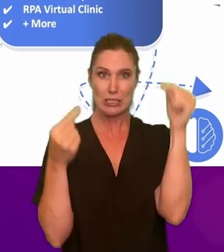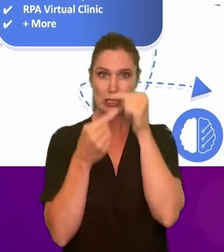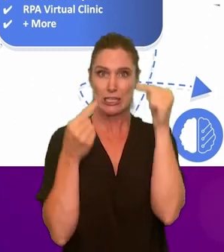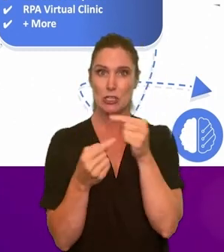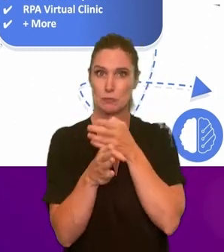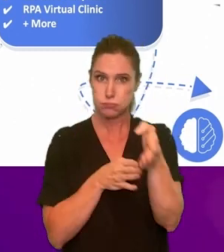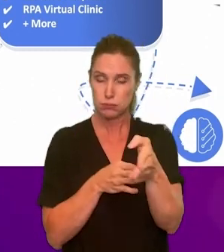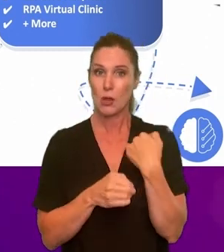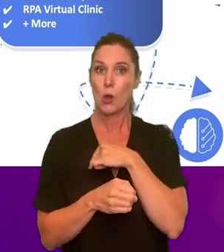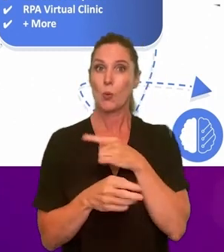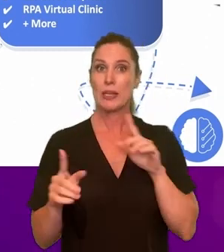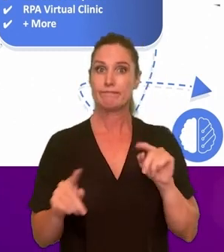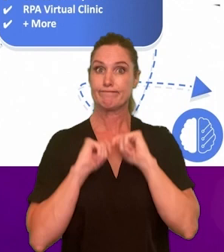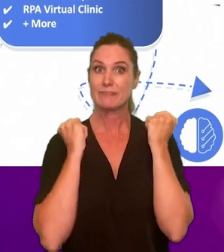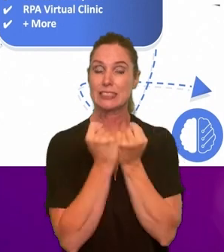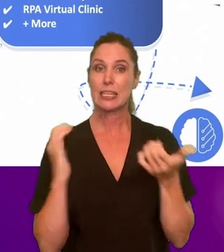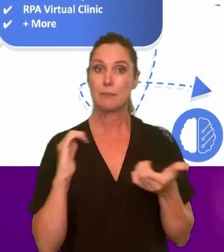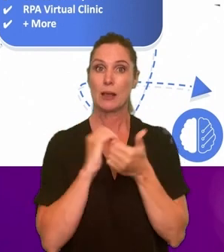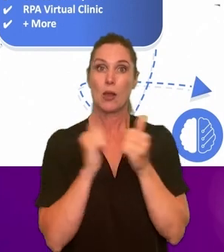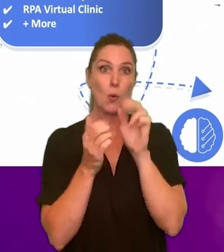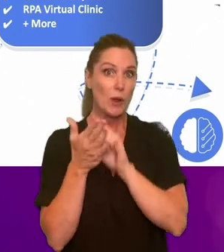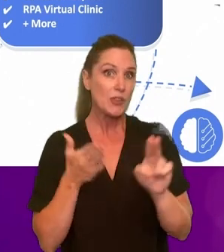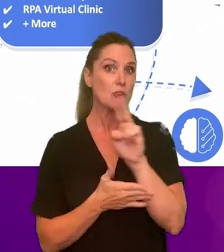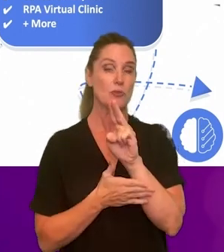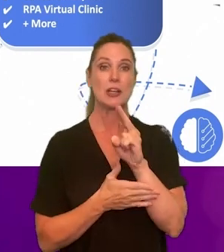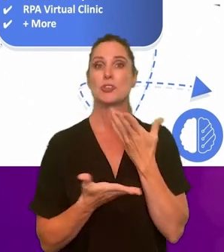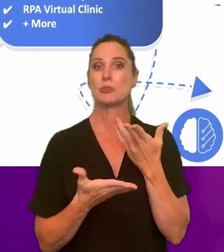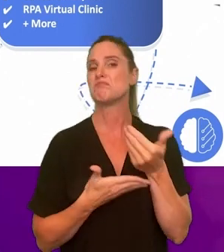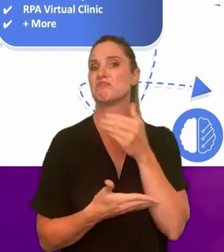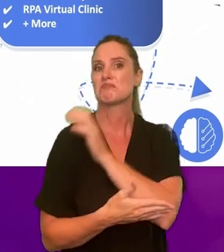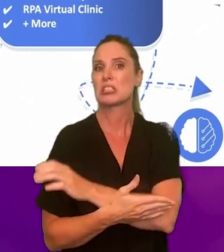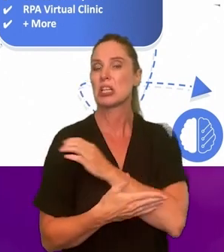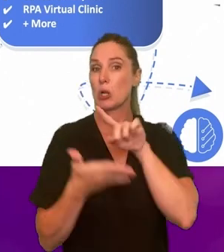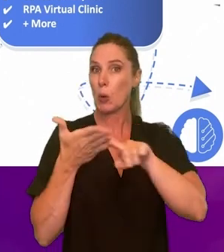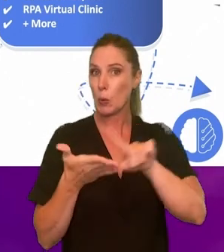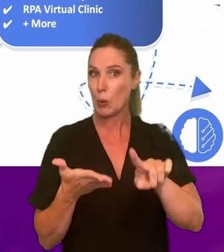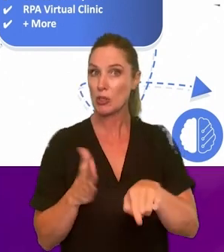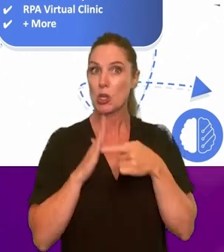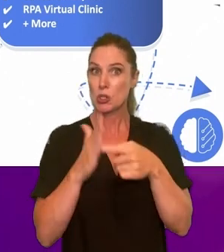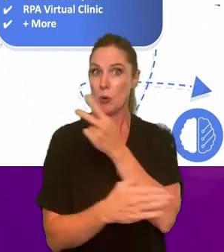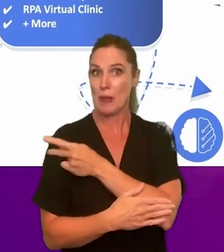We have teamed up with universities such as Monash to conduct clinical research, showing that patients using our platform